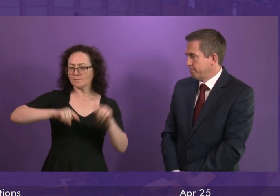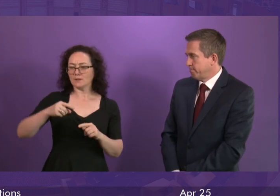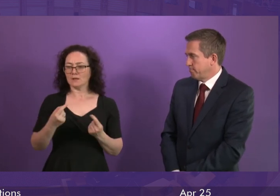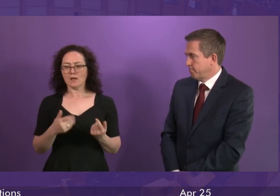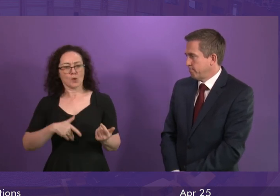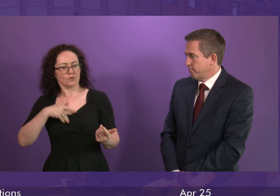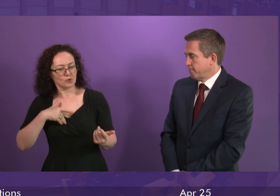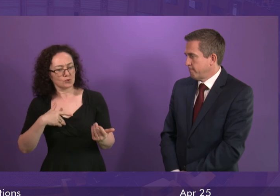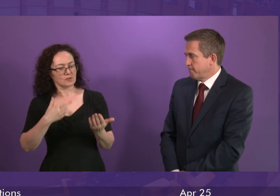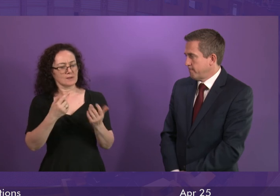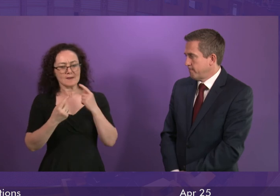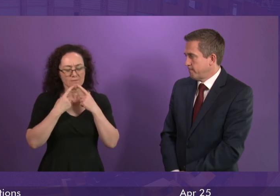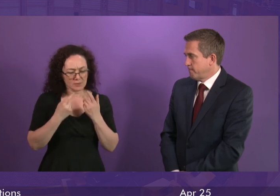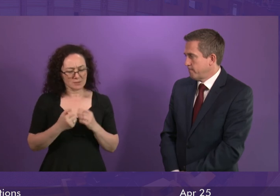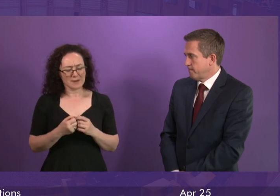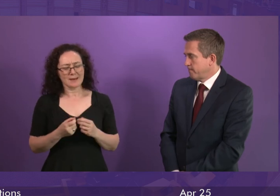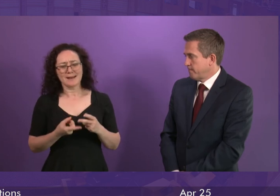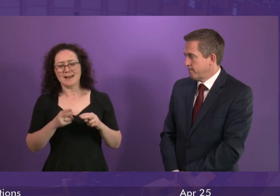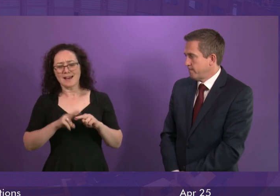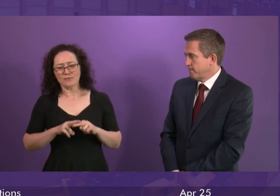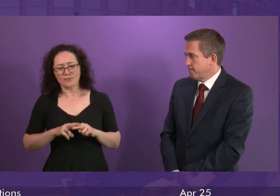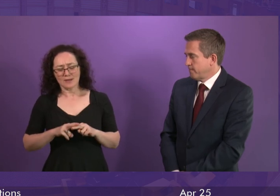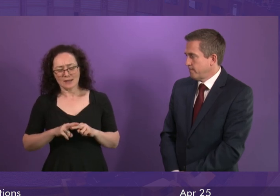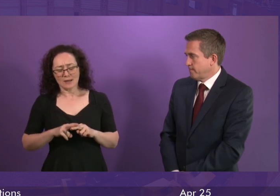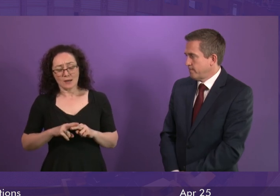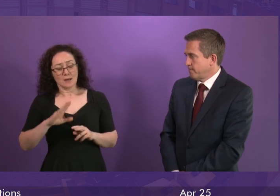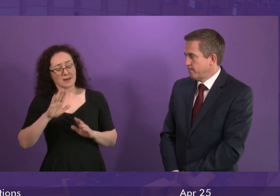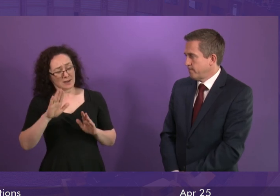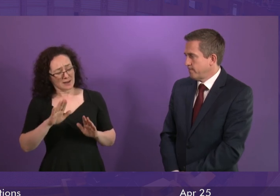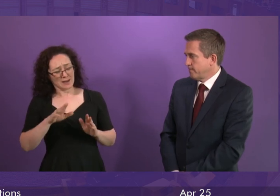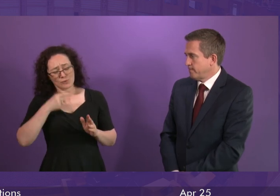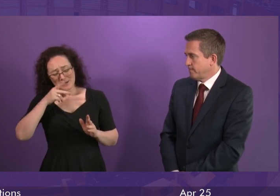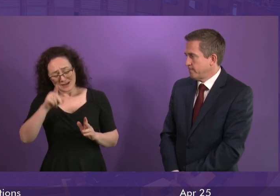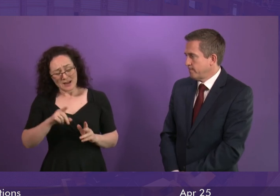the fact that, if all those things were creating the disadvantage that Ross Greer and others